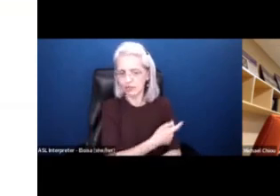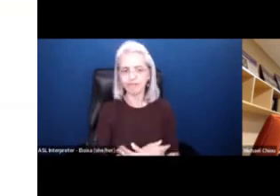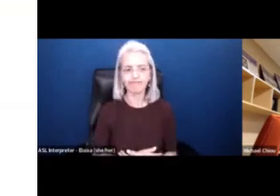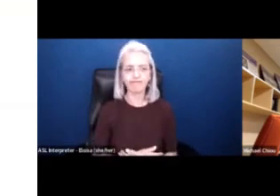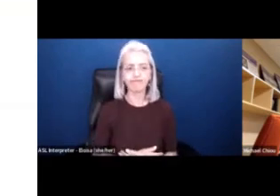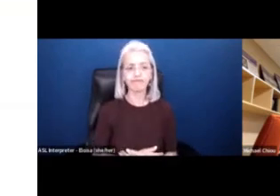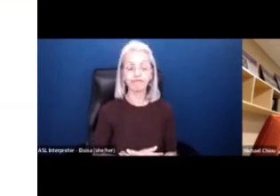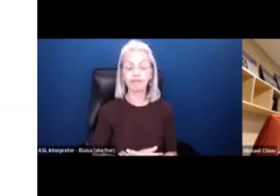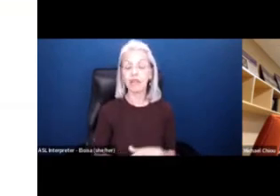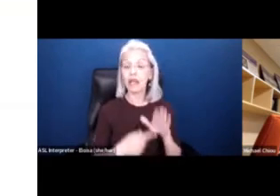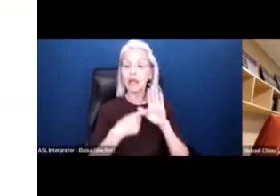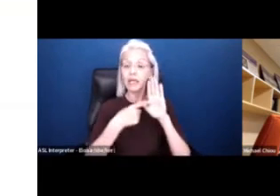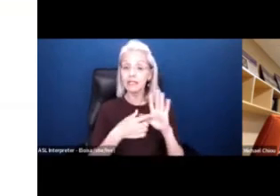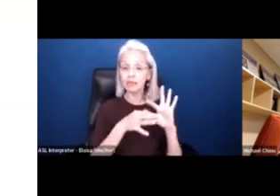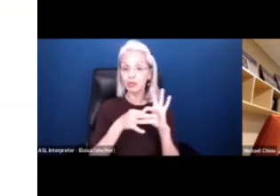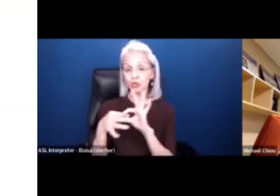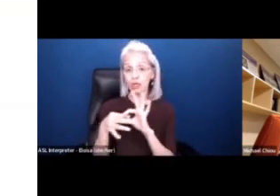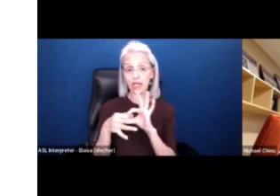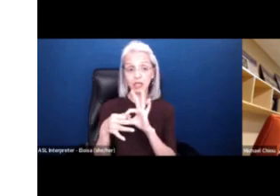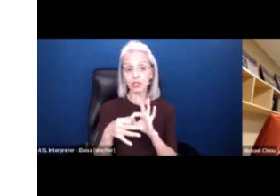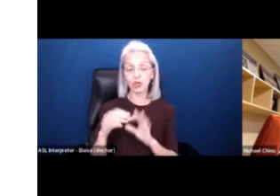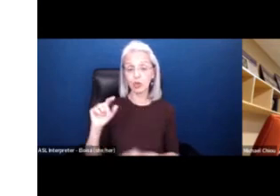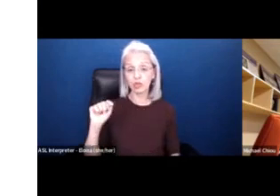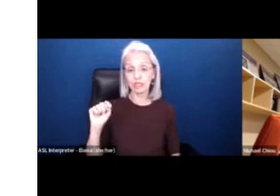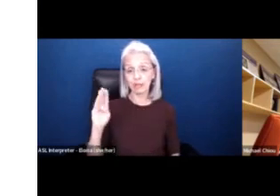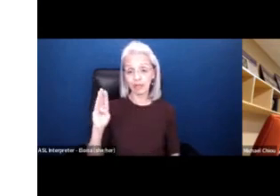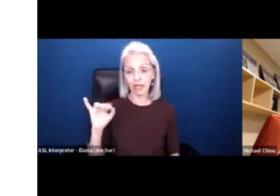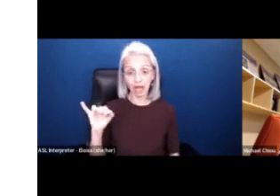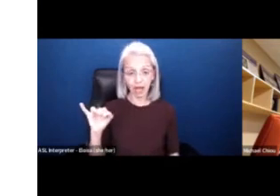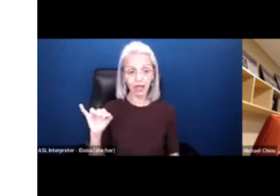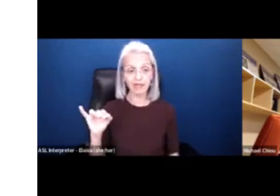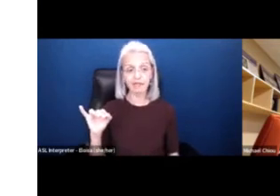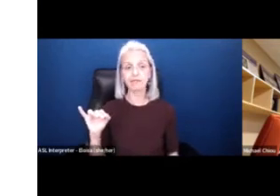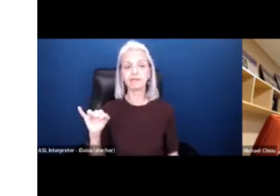specifically related to brain injuries, TBI, some of these may